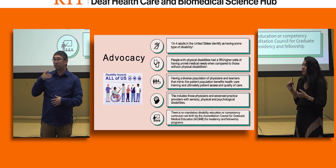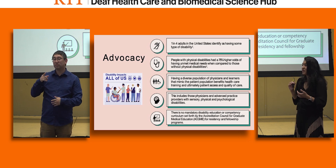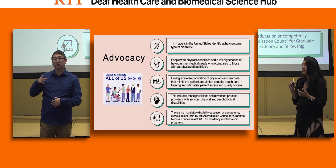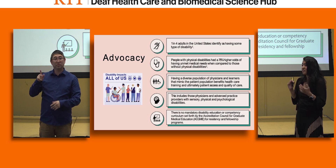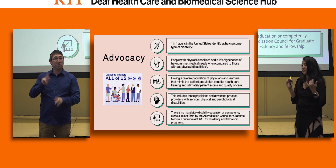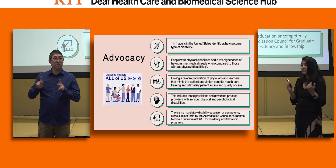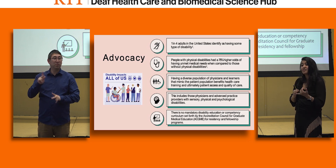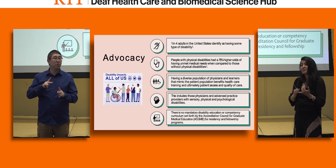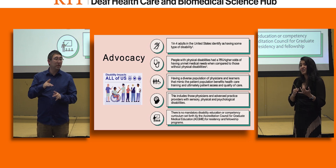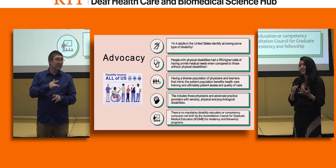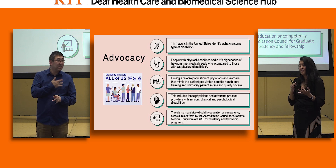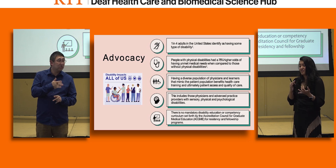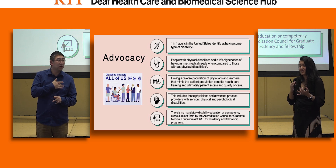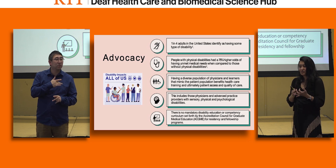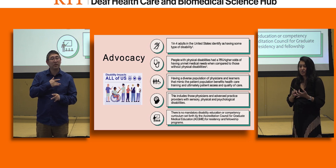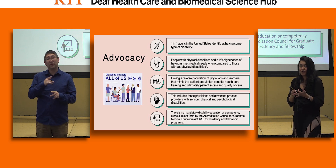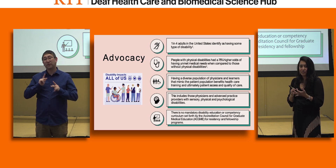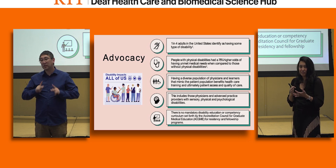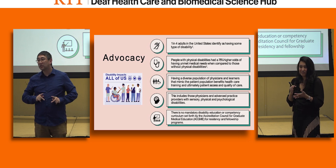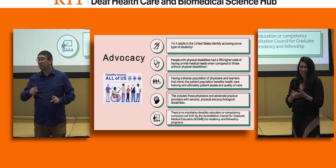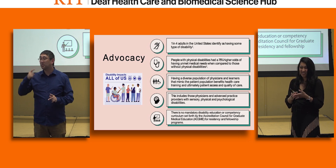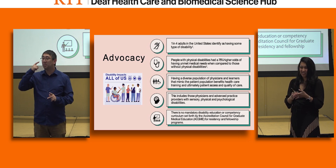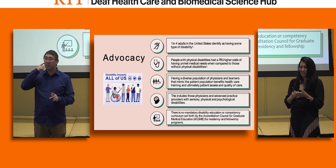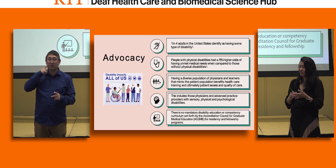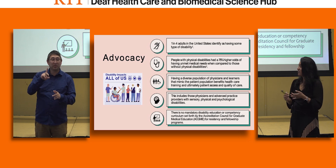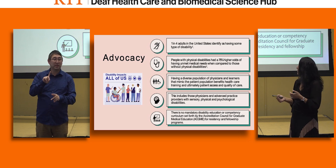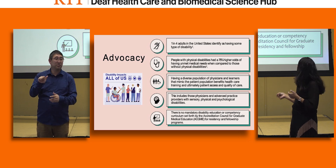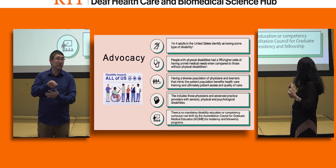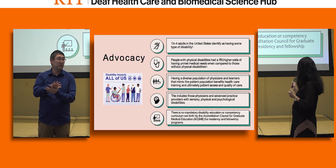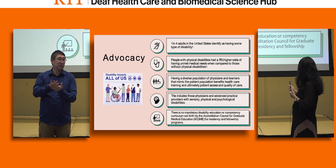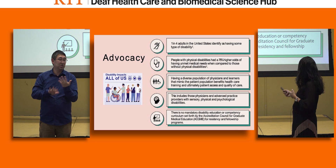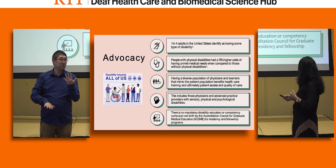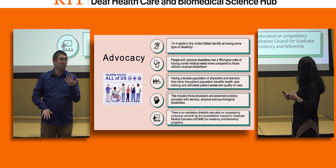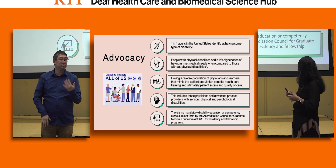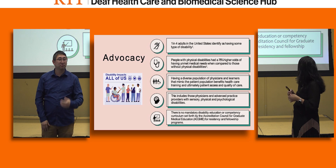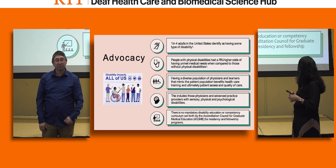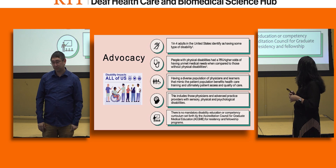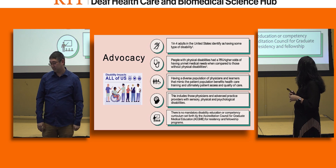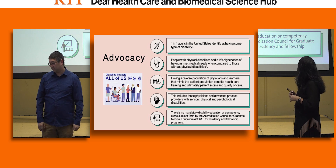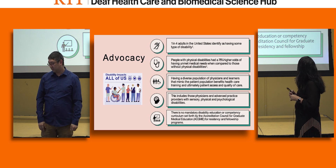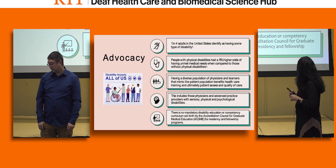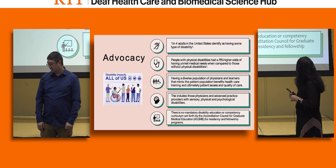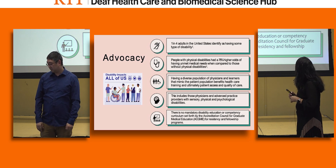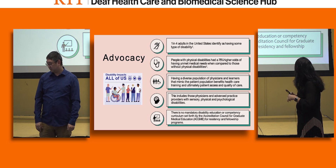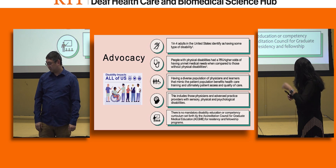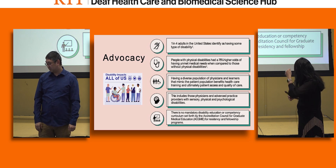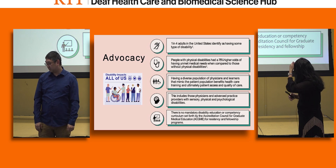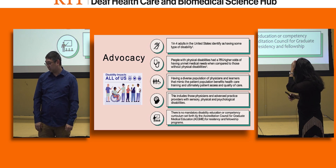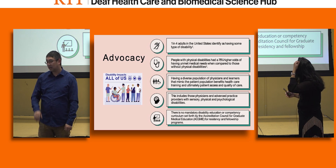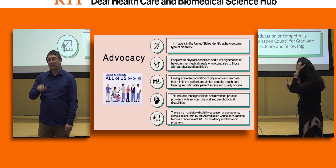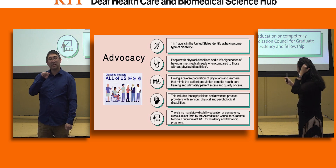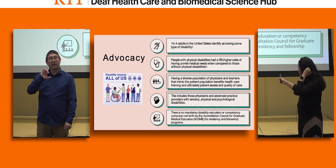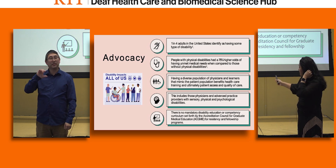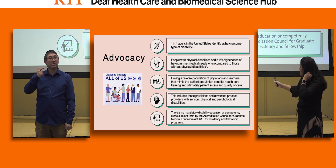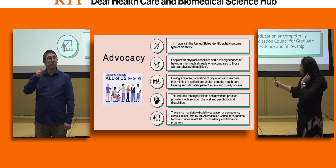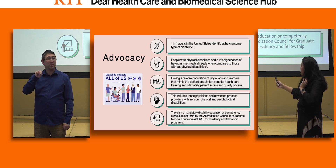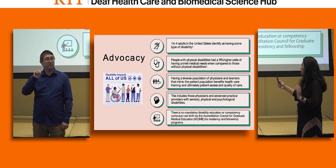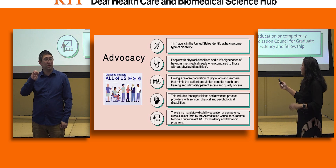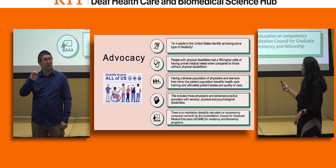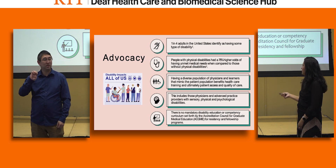with sensory, physical, mental disabilities. The ACGME, which is